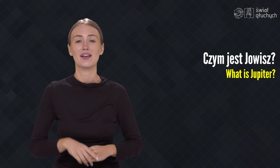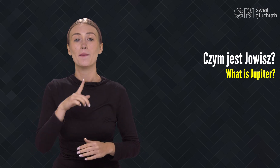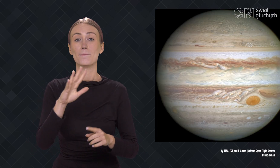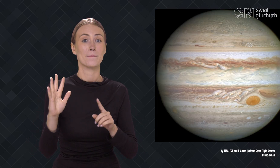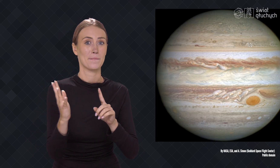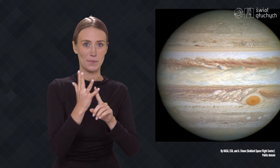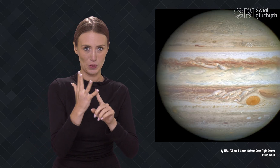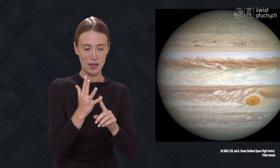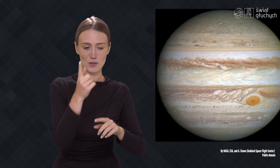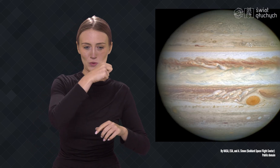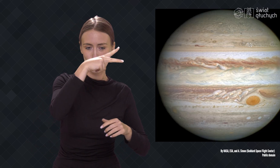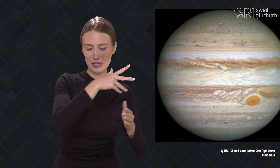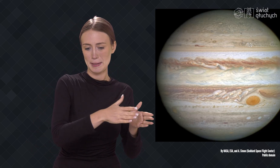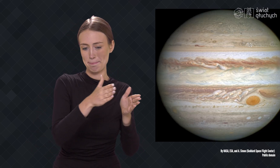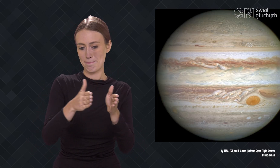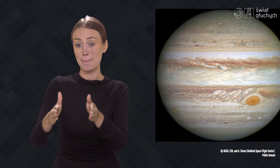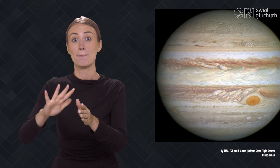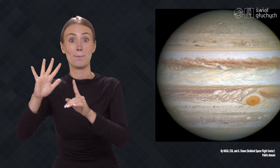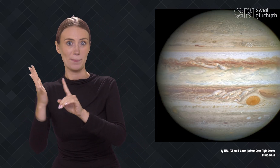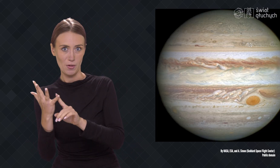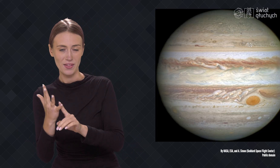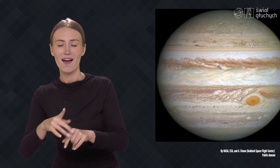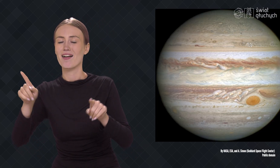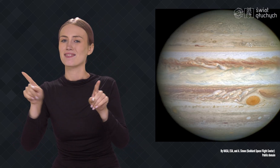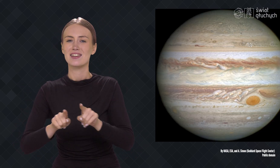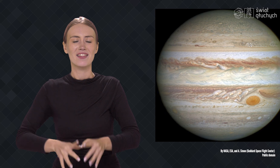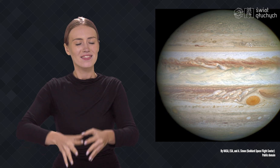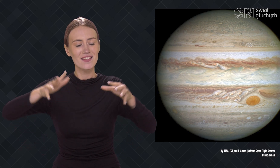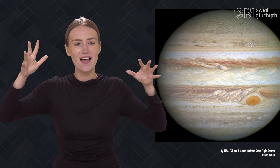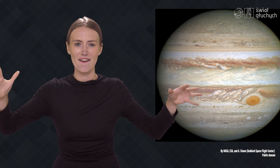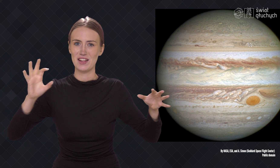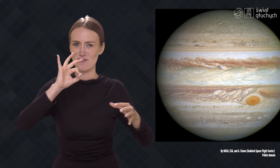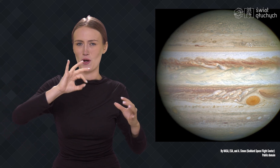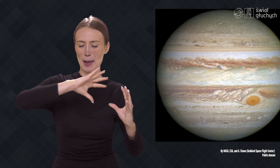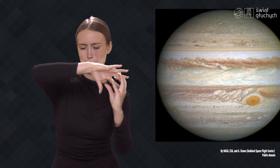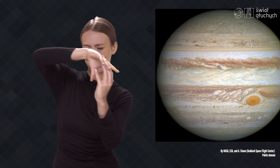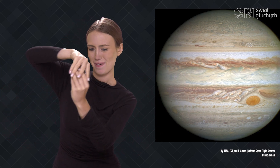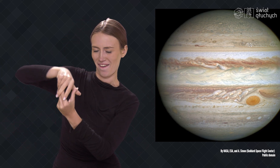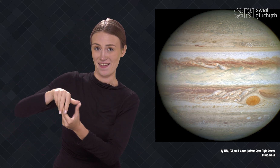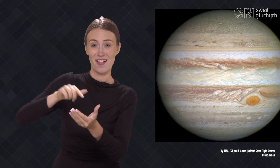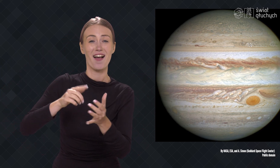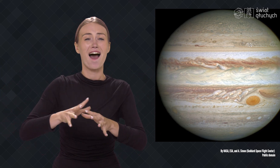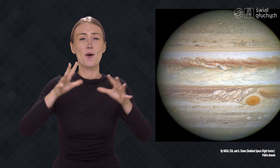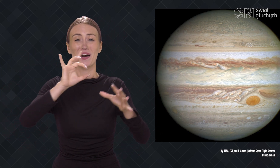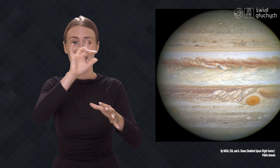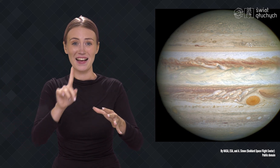Jupiter is the fifth planet from the Sun and the largest planet in the entire Solar System. It is a gas giant,